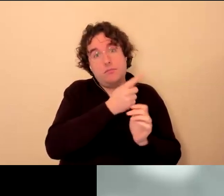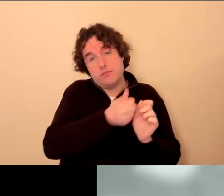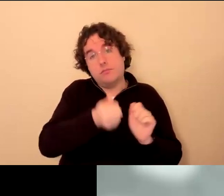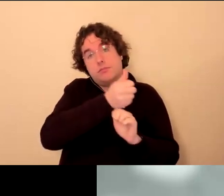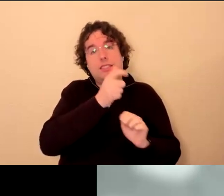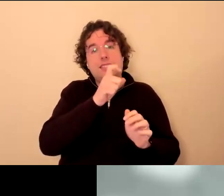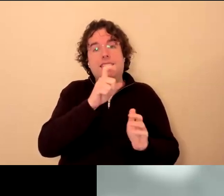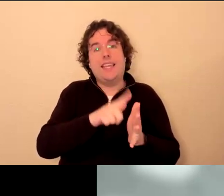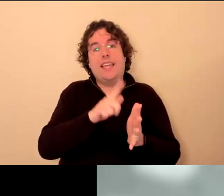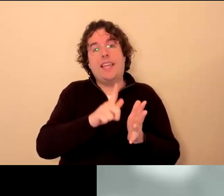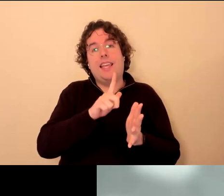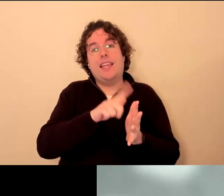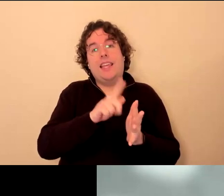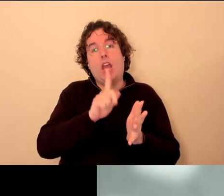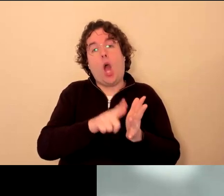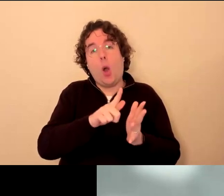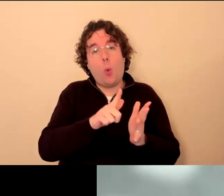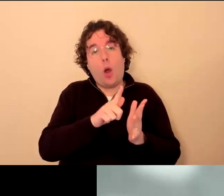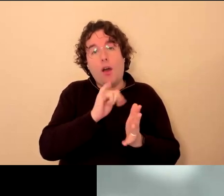come in and say anything before we round up.